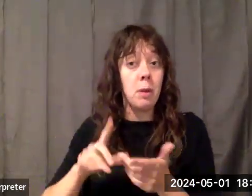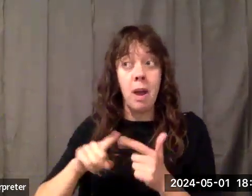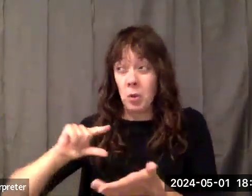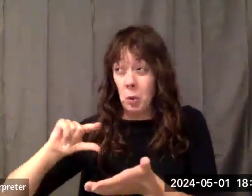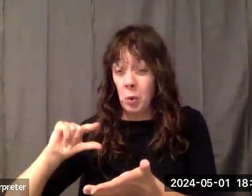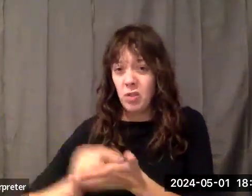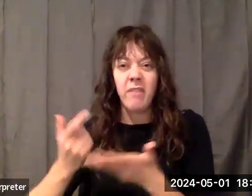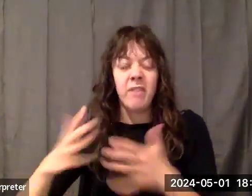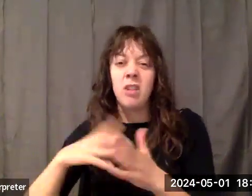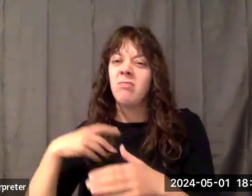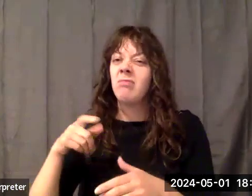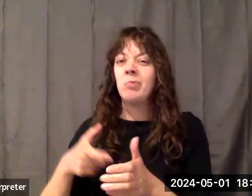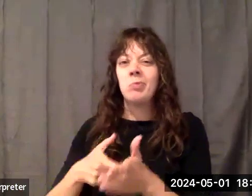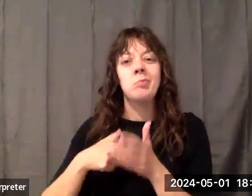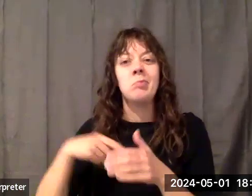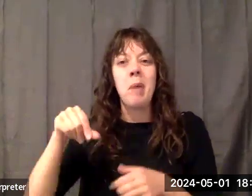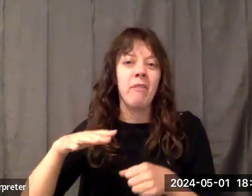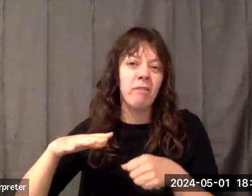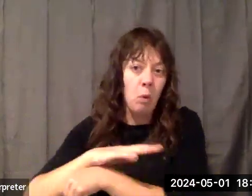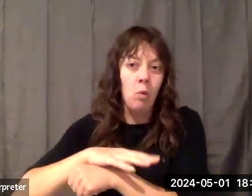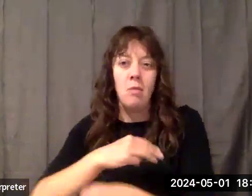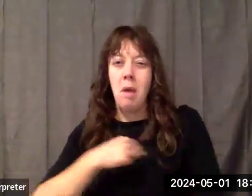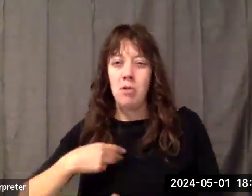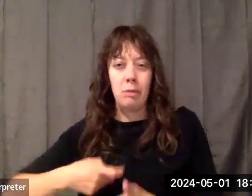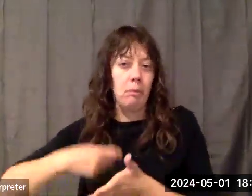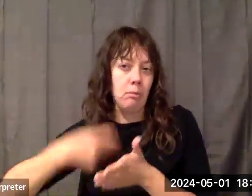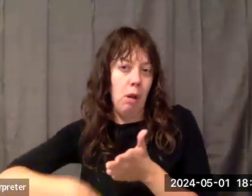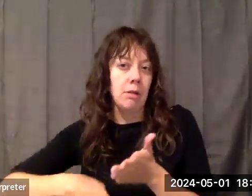And so when they graduate, the fees increase